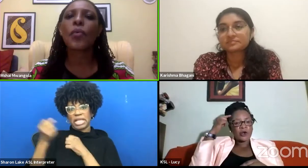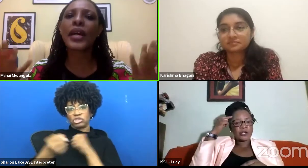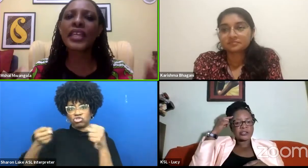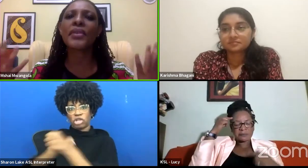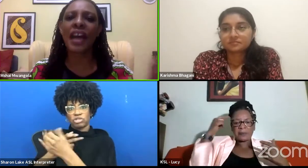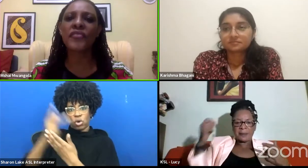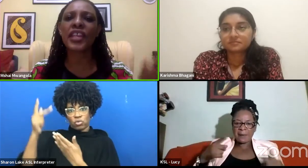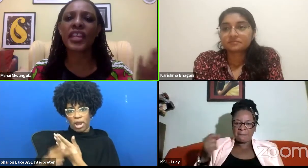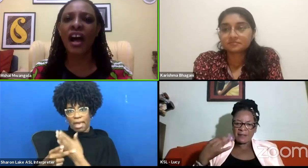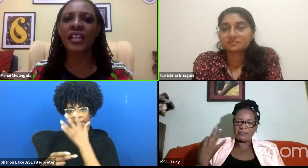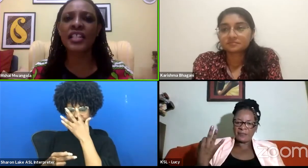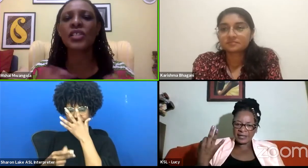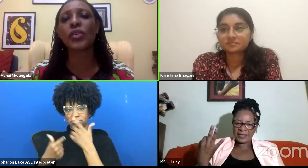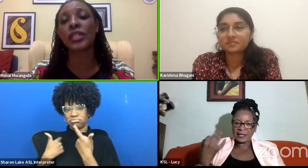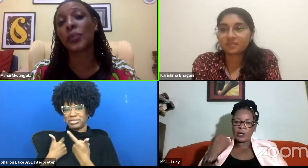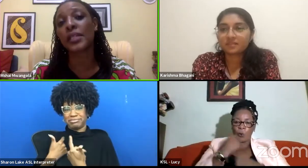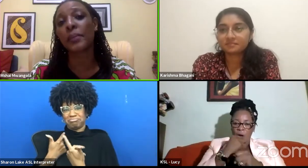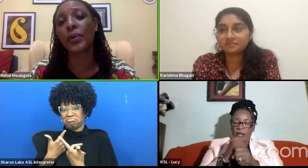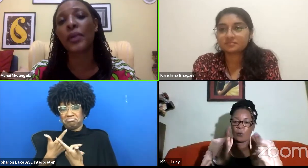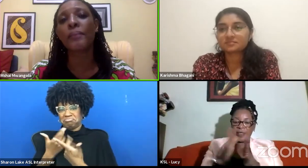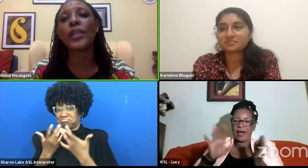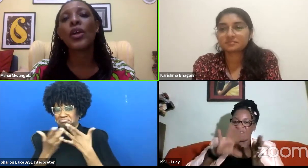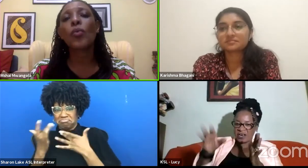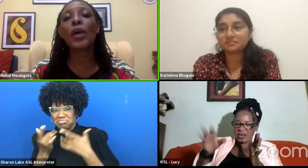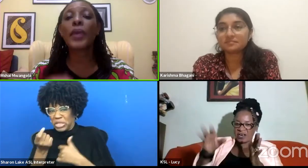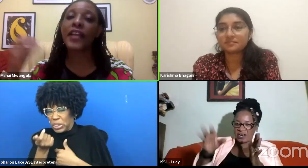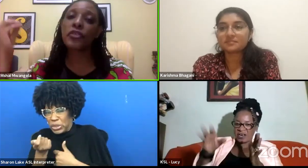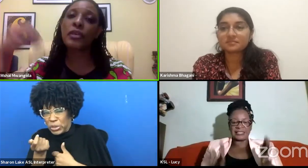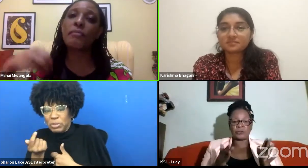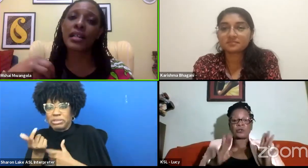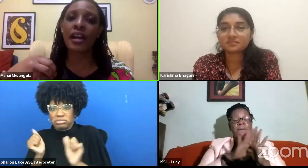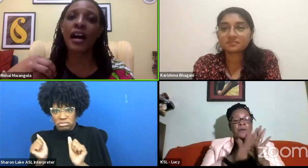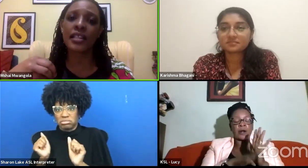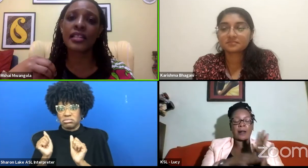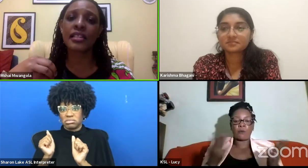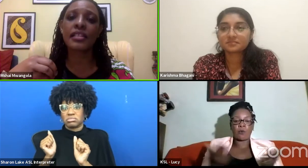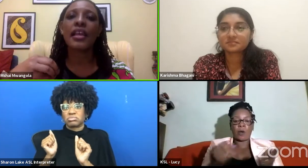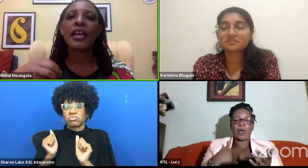working with African artists because it was a program where we had three master artists.